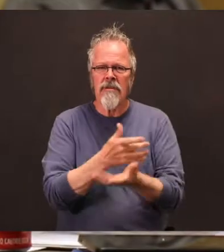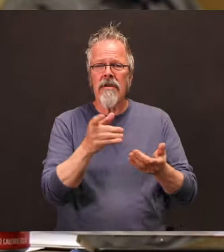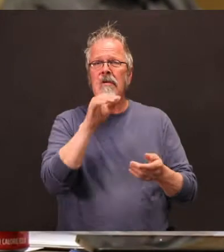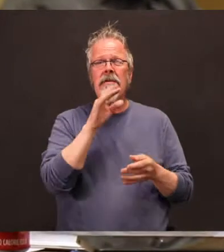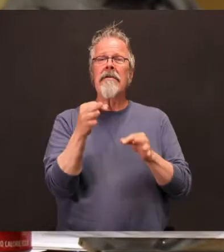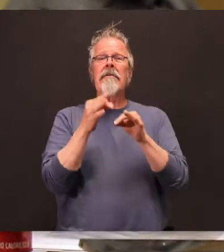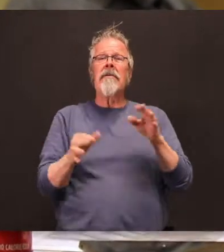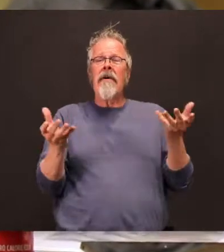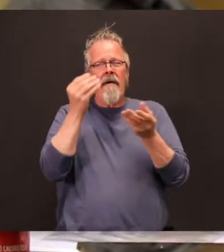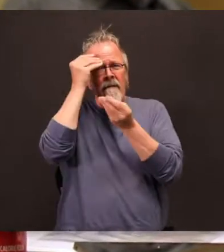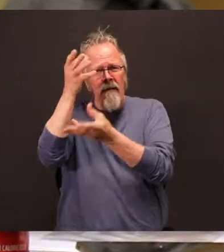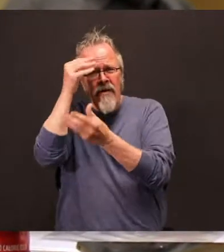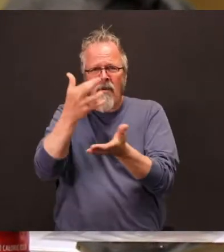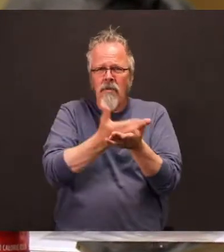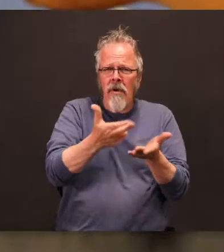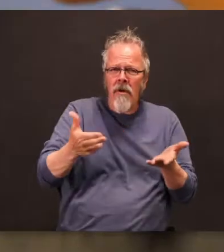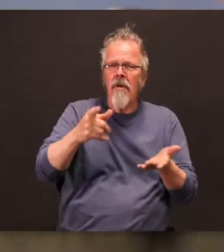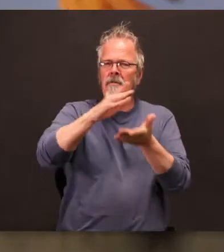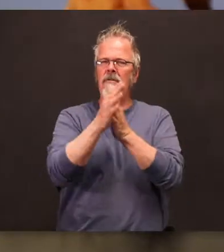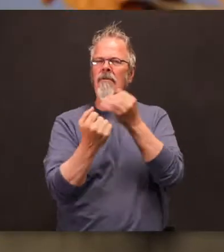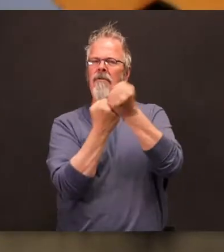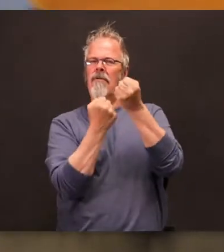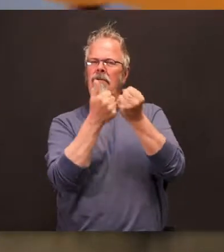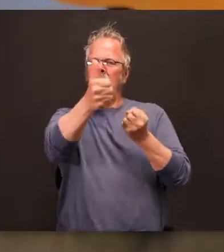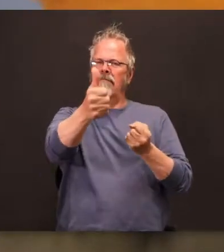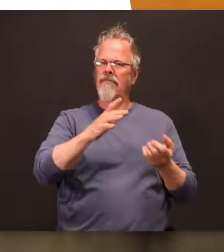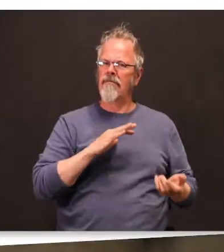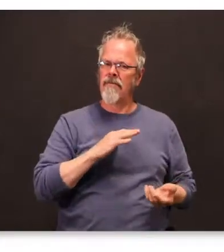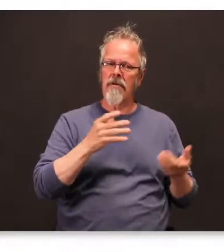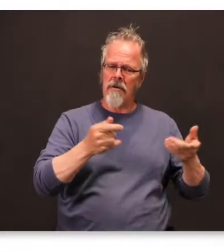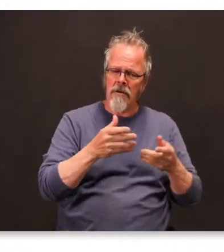about what it means to be a self-advocate, and how people new to self-advocacy can get involved.